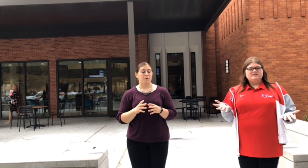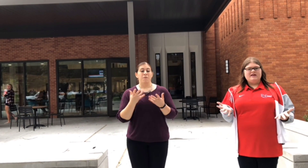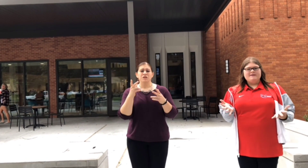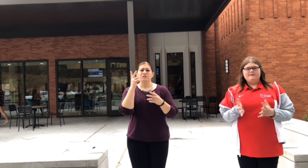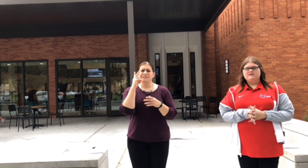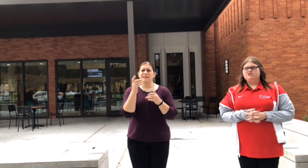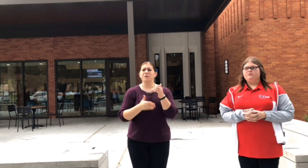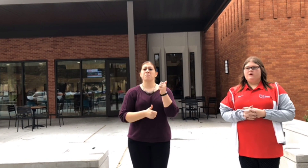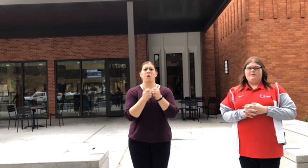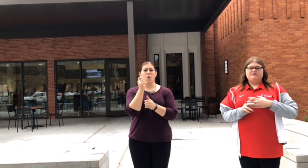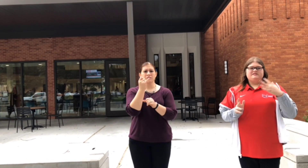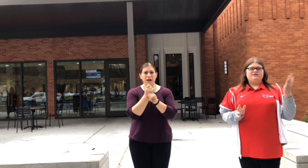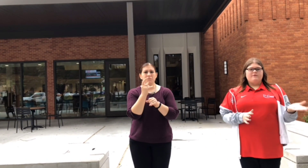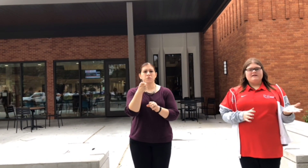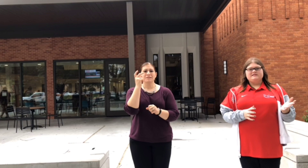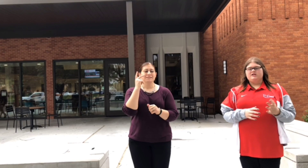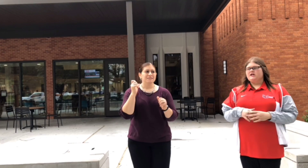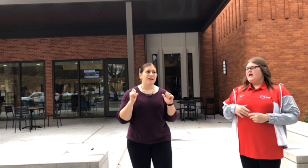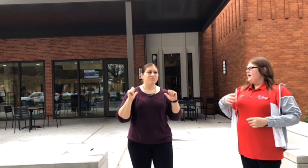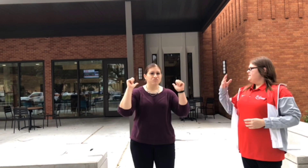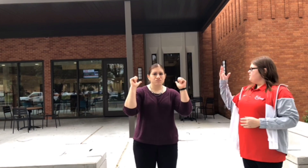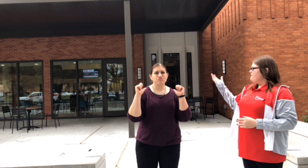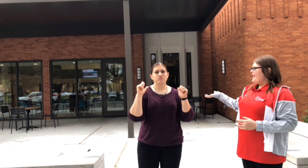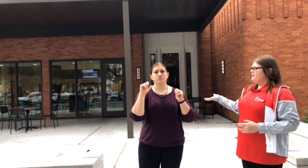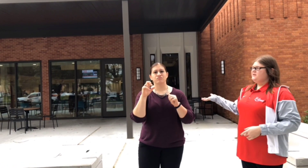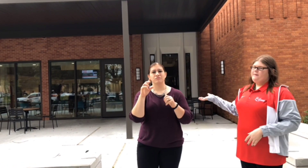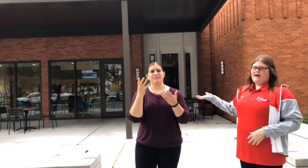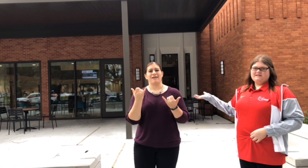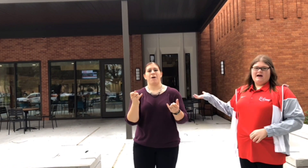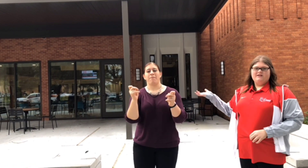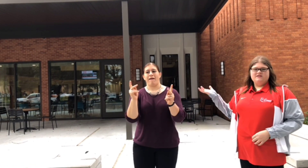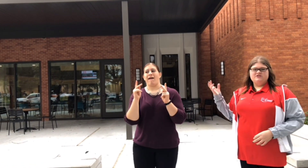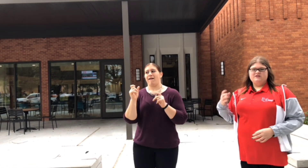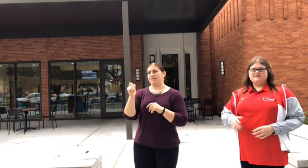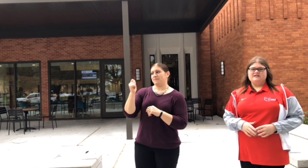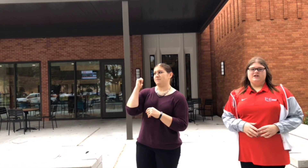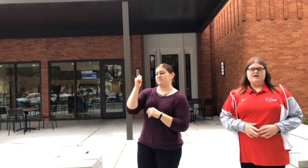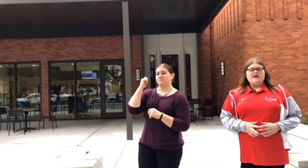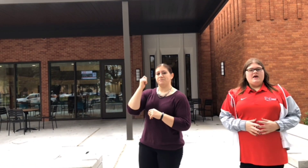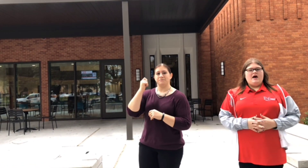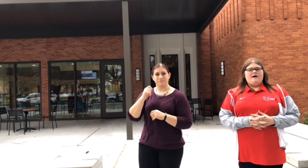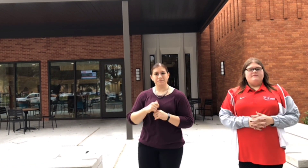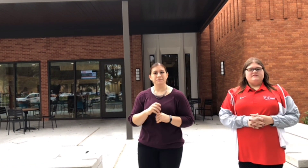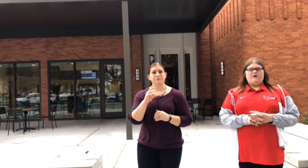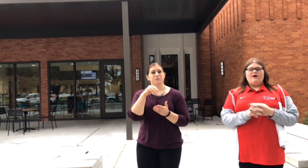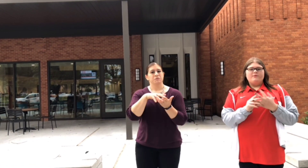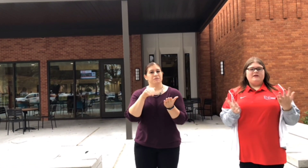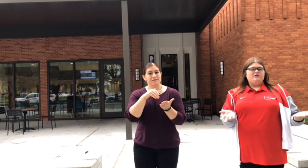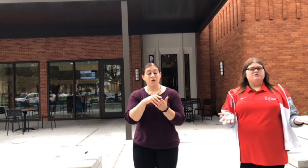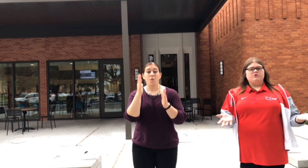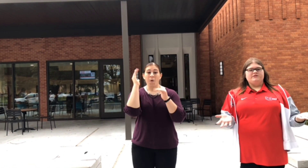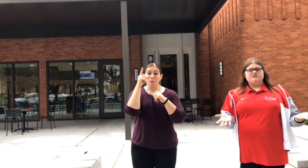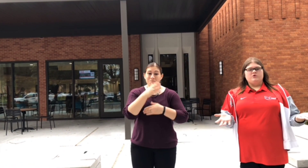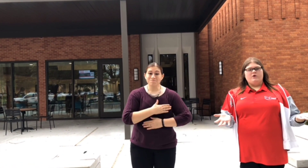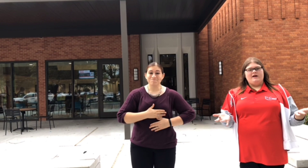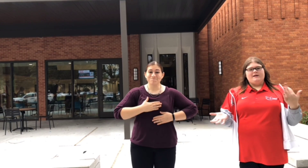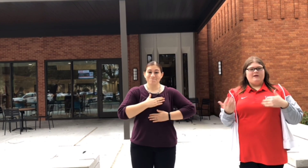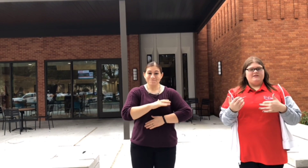of the campus, and now w'ere back at the backside of the Student Center so I hope that you enjoyed the tour and I'm glad